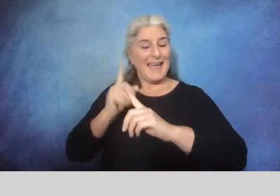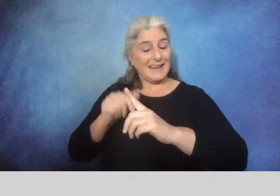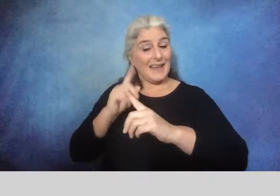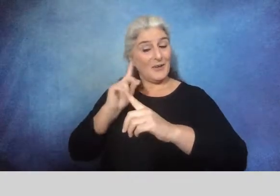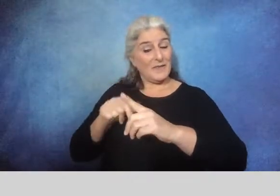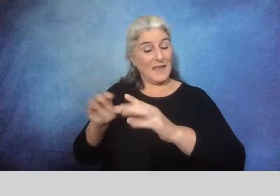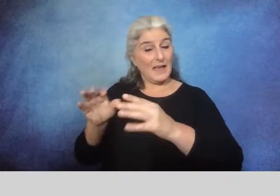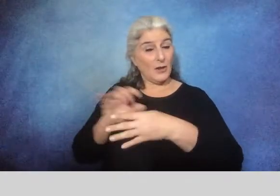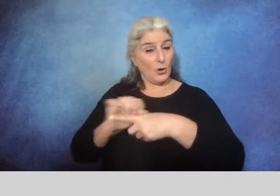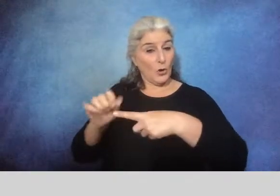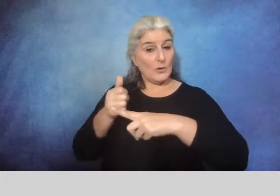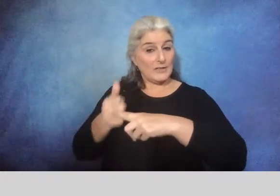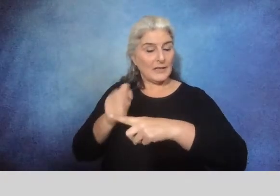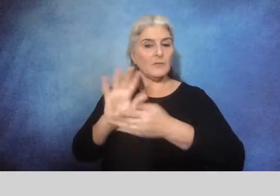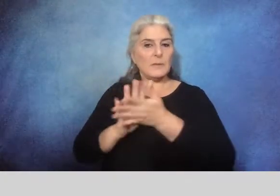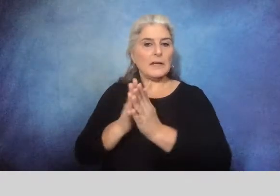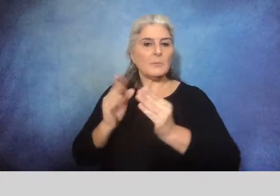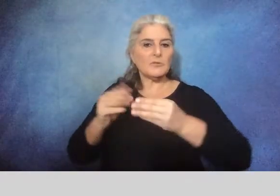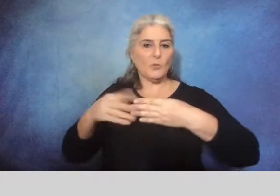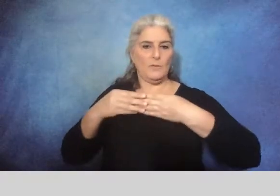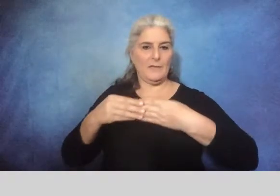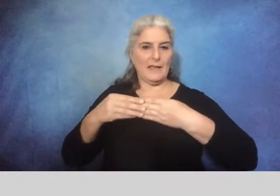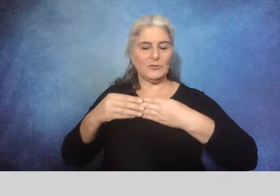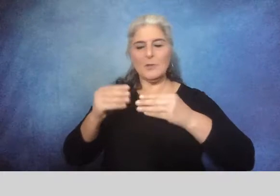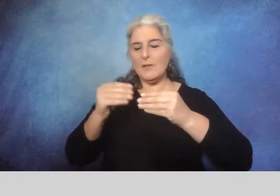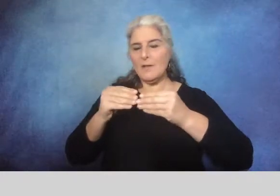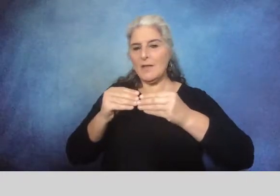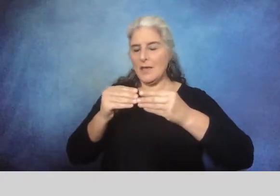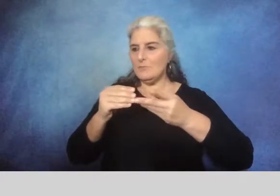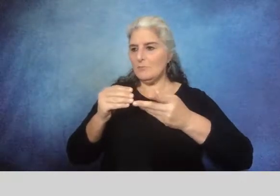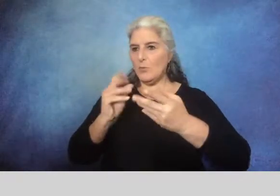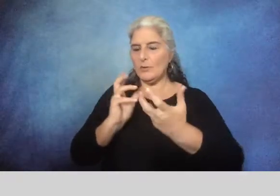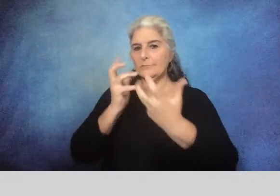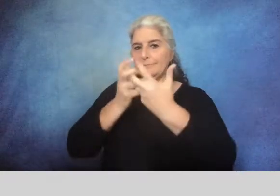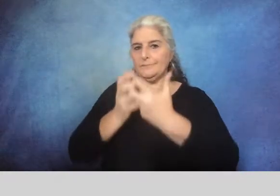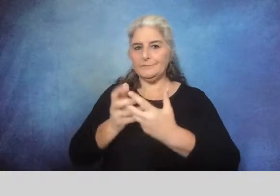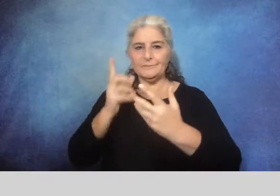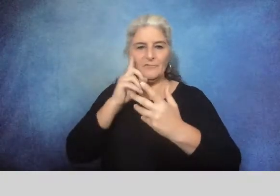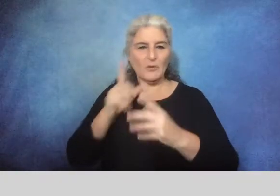As you can see in this screen application has got a method called run